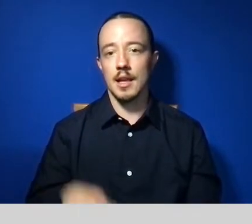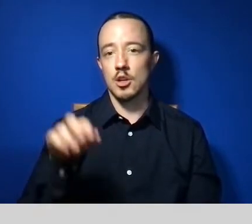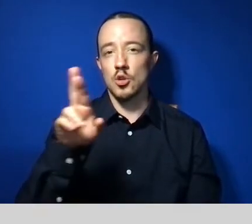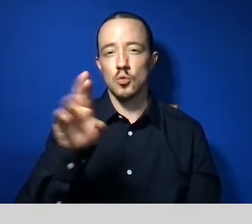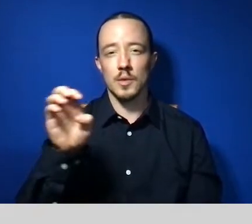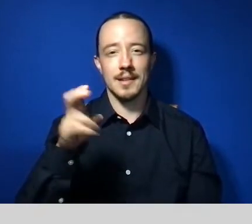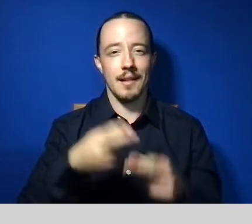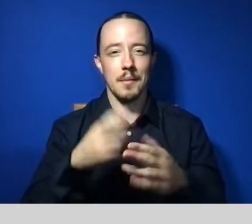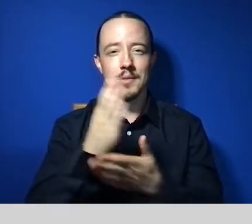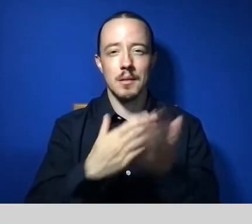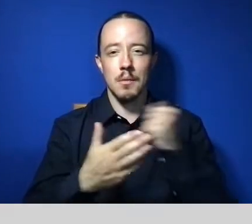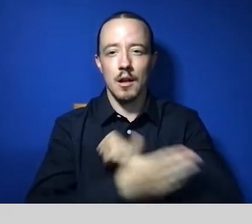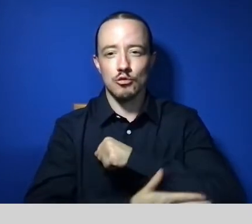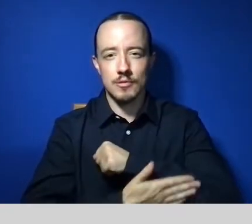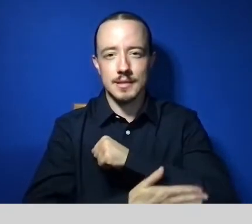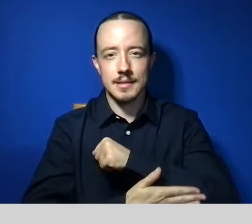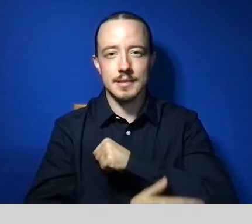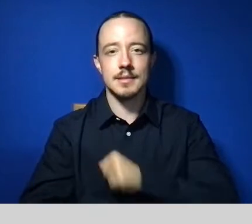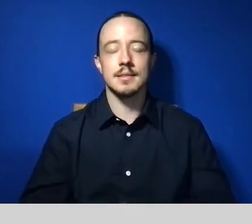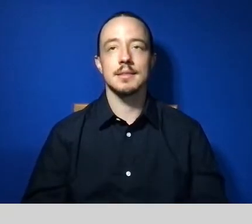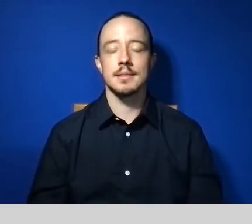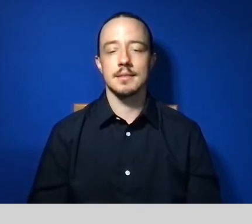I renamed some of the countries.